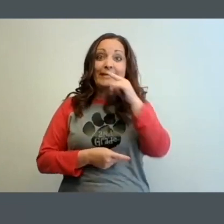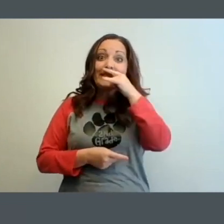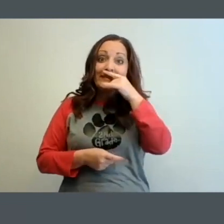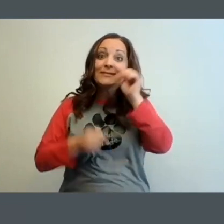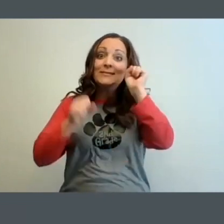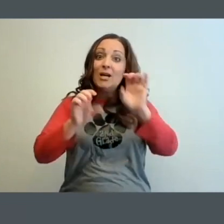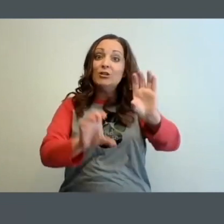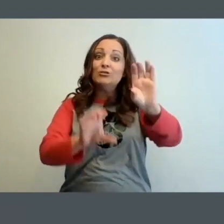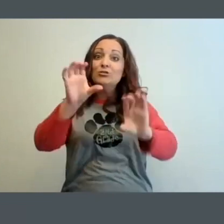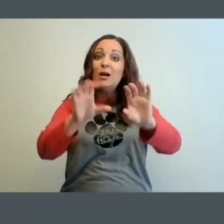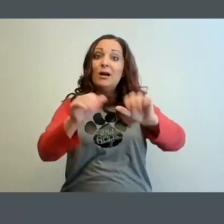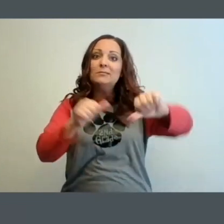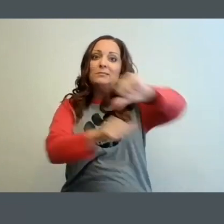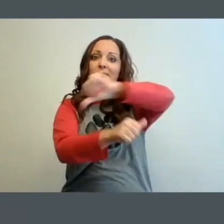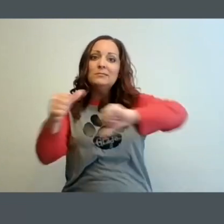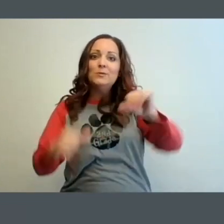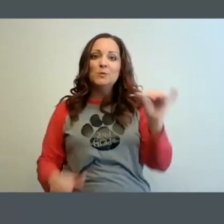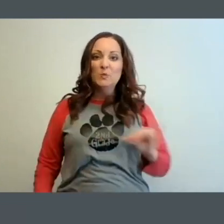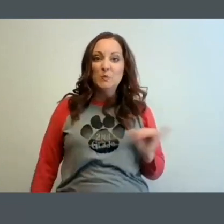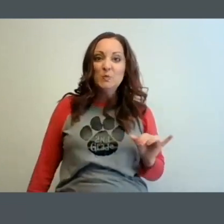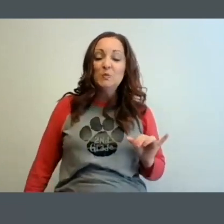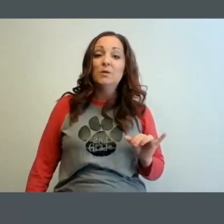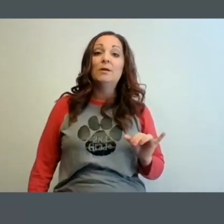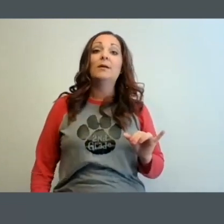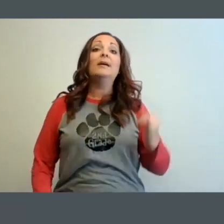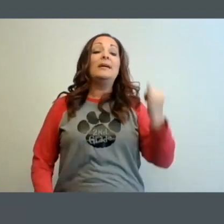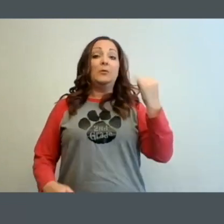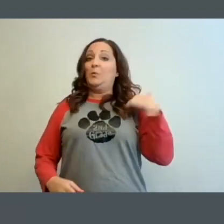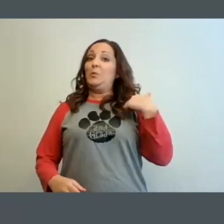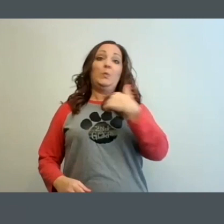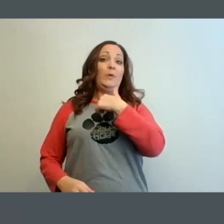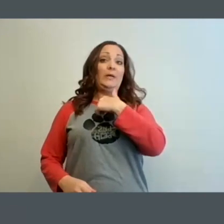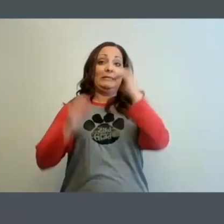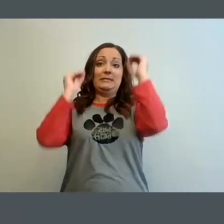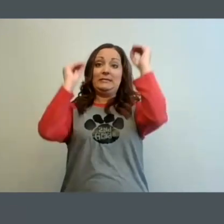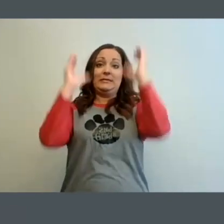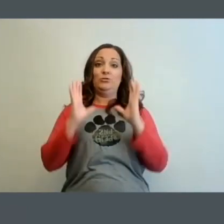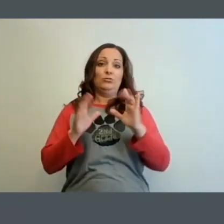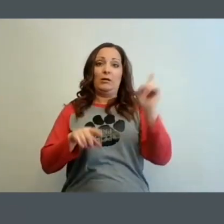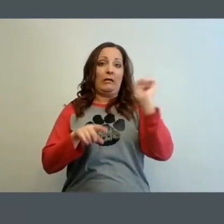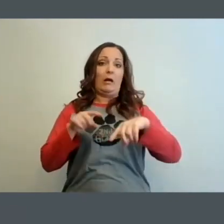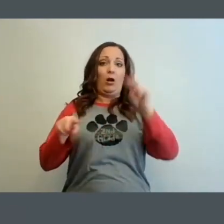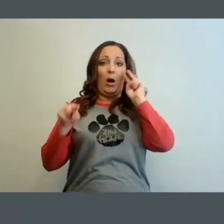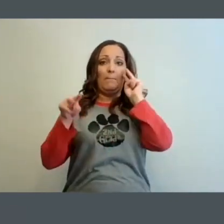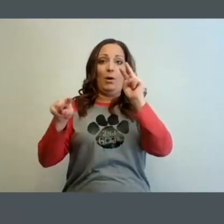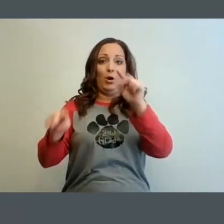to allow kids to talk with each other through the chat feature,